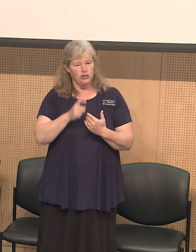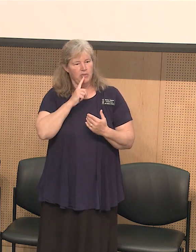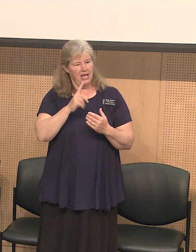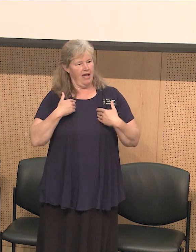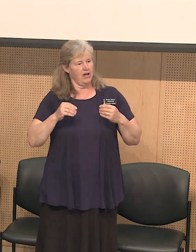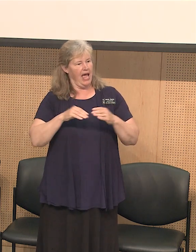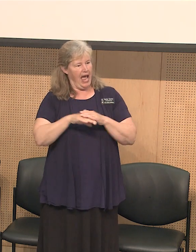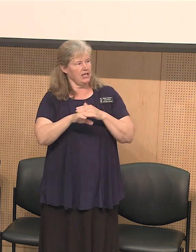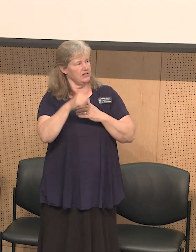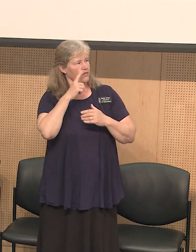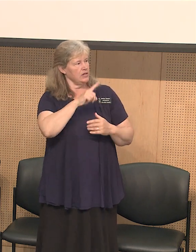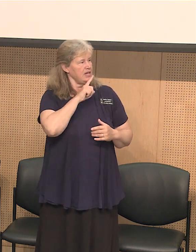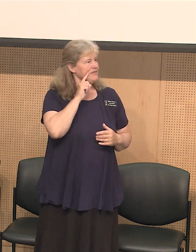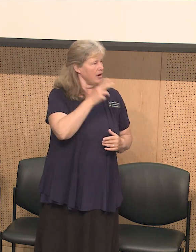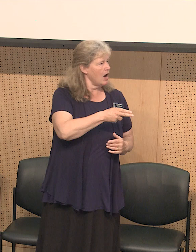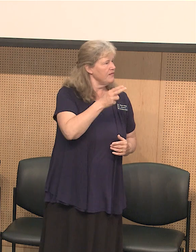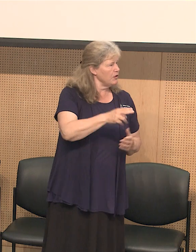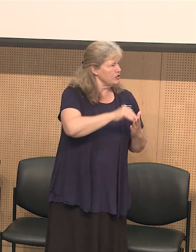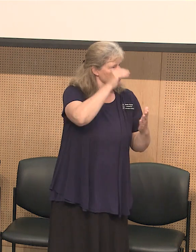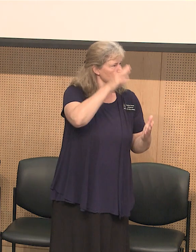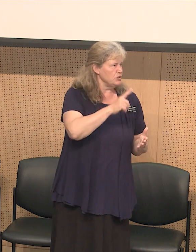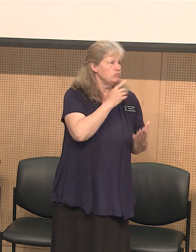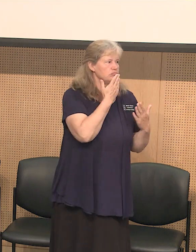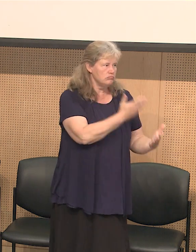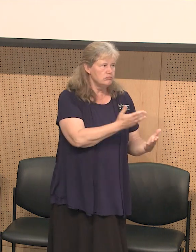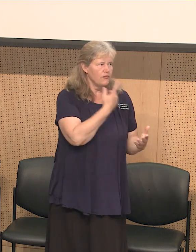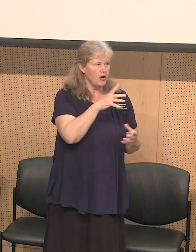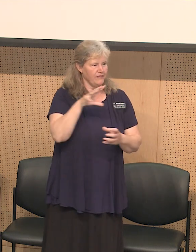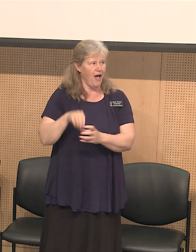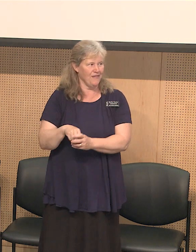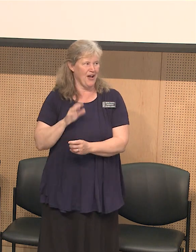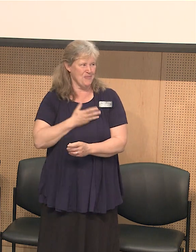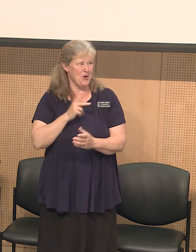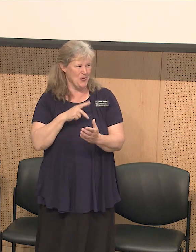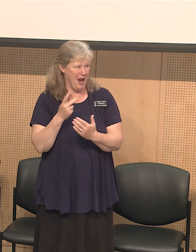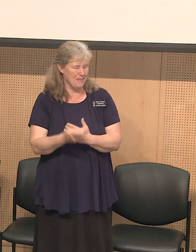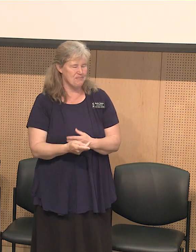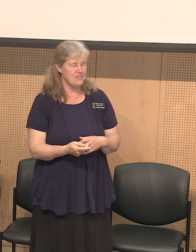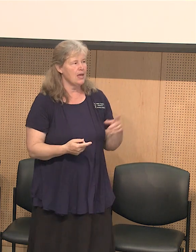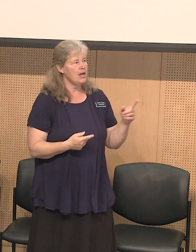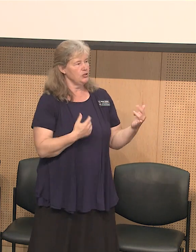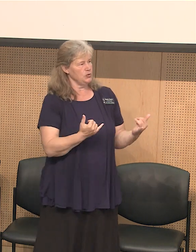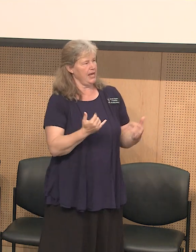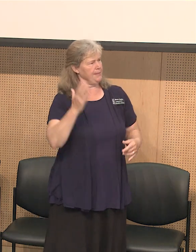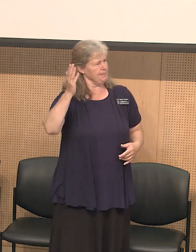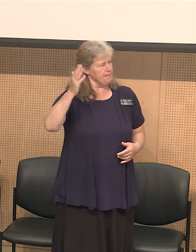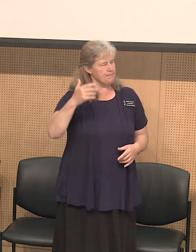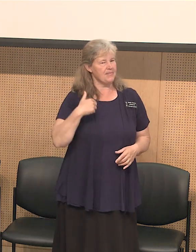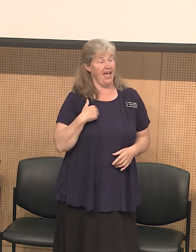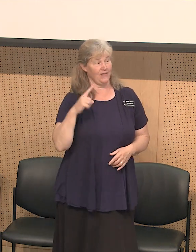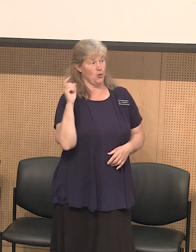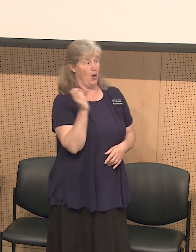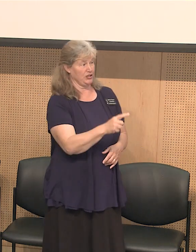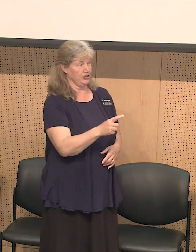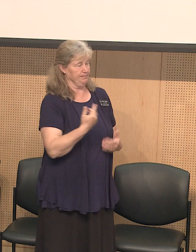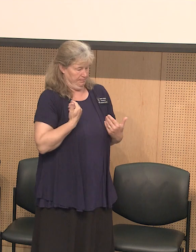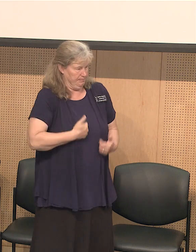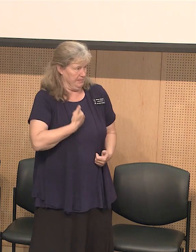So, as you were talking today, Alicia, the question I have for you is, as a hearing person who's learning sign,